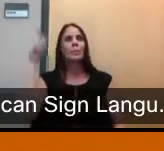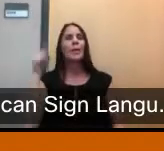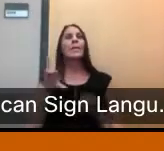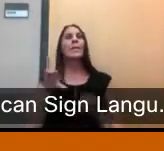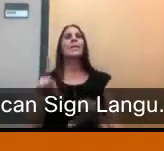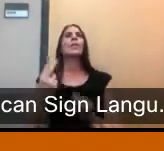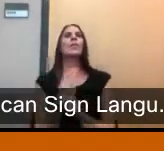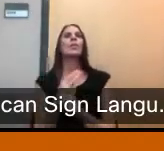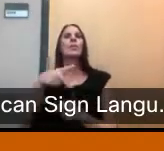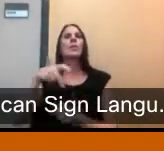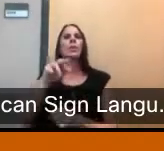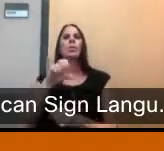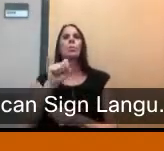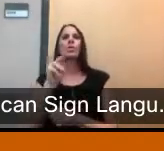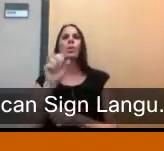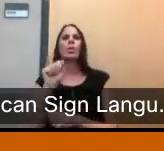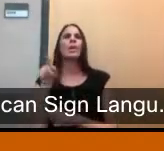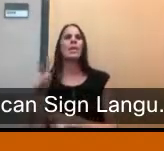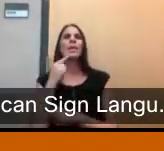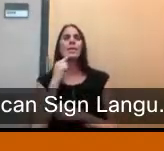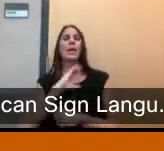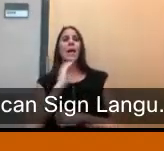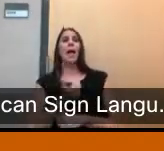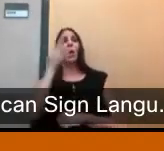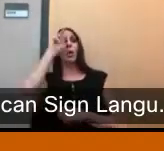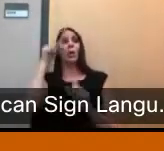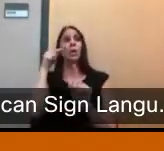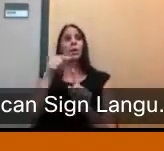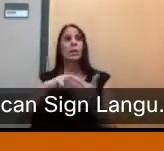persona. And they said our intended audience is Rachel,